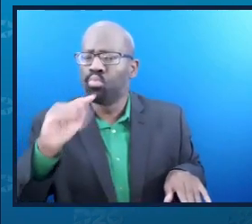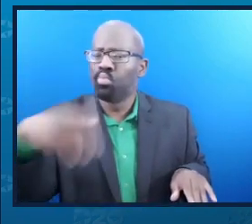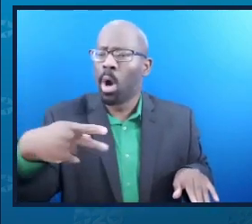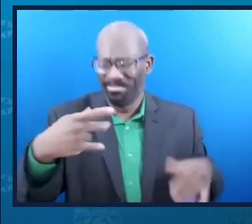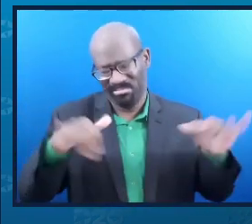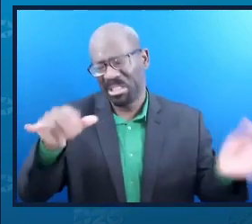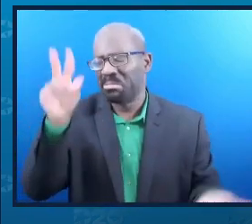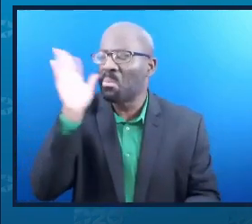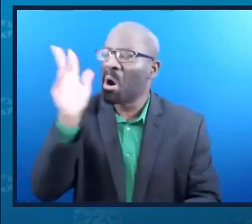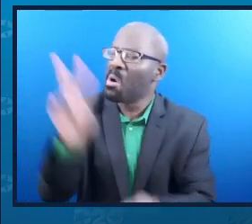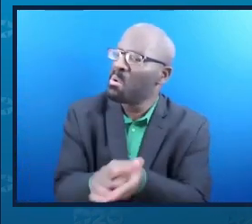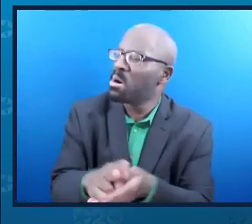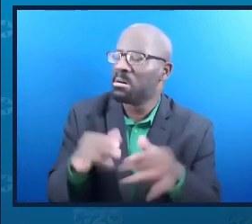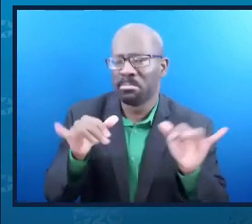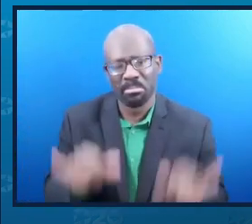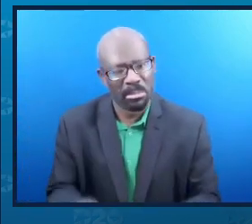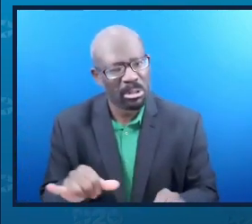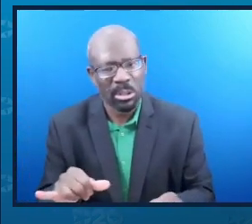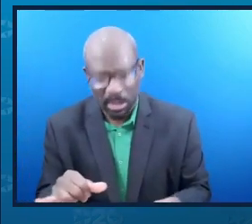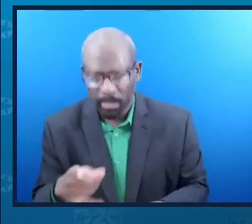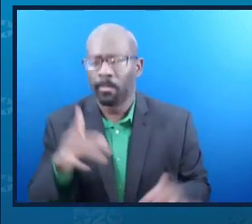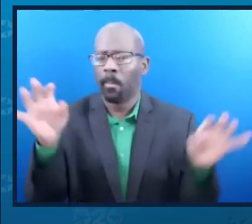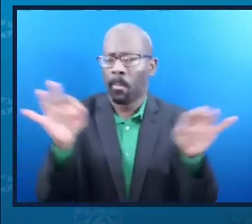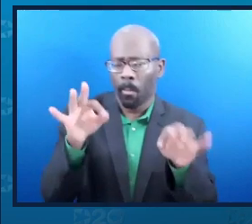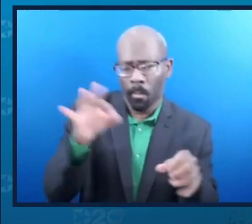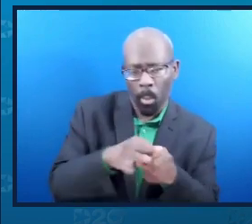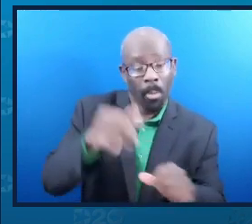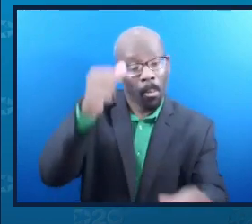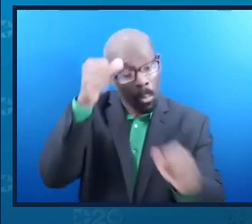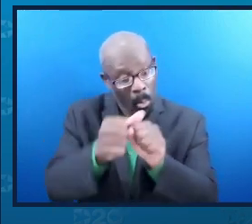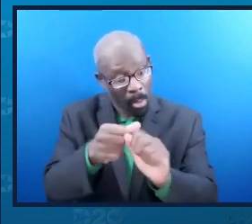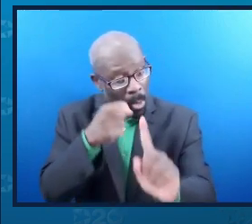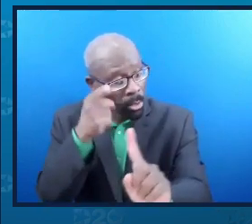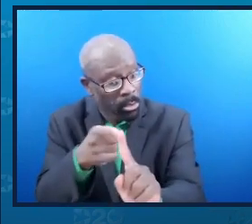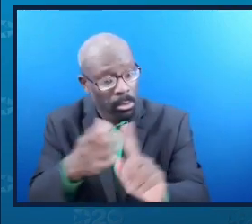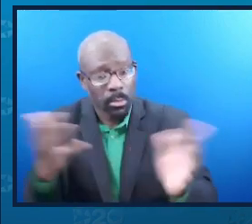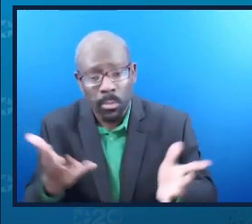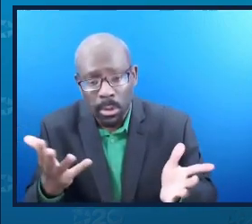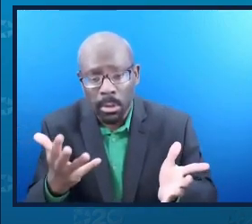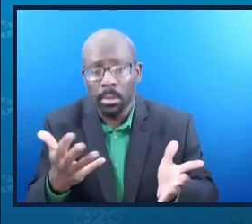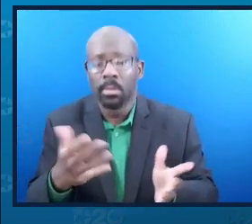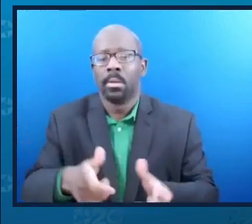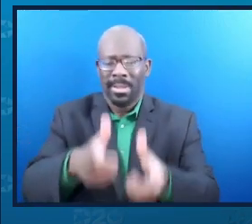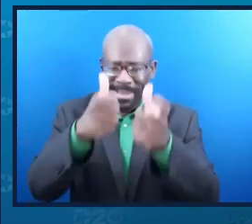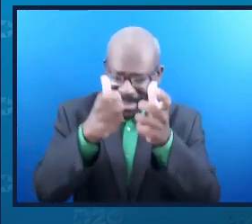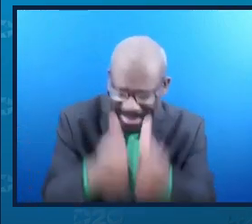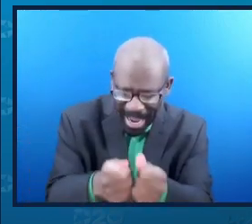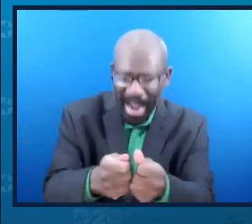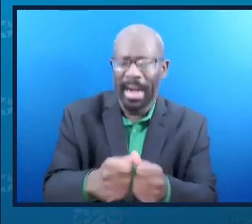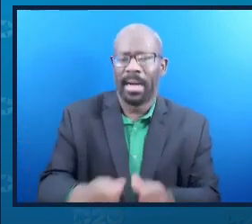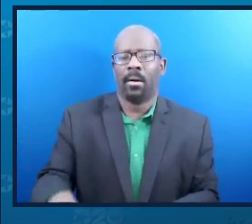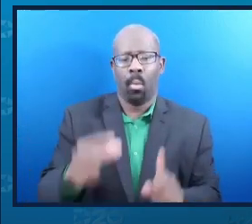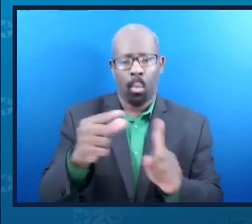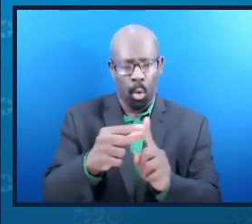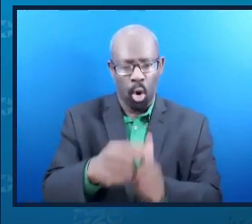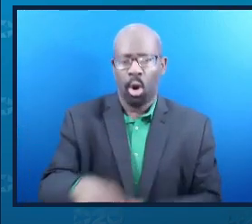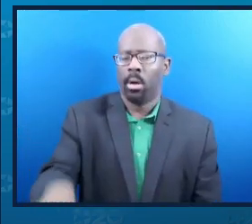WAY TO VICTORY.